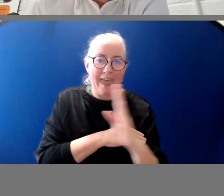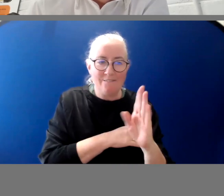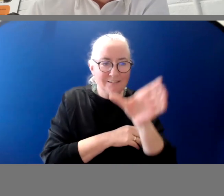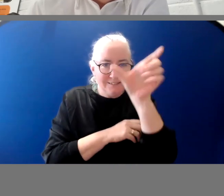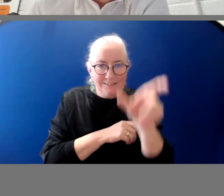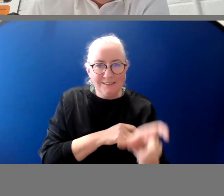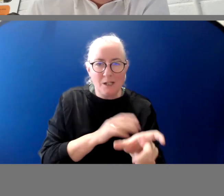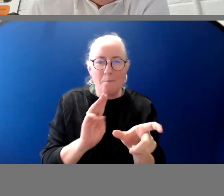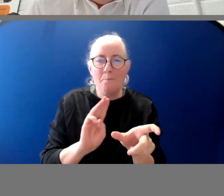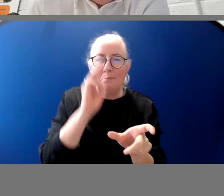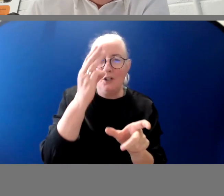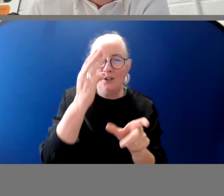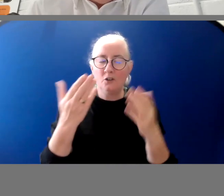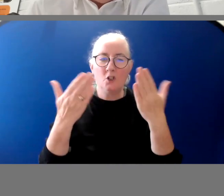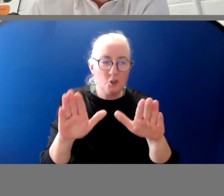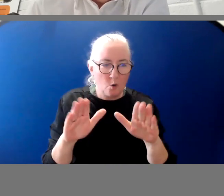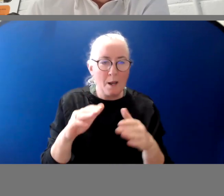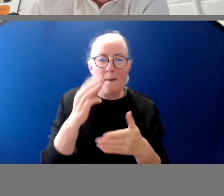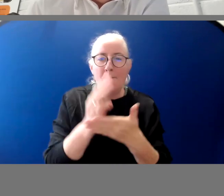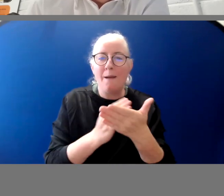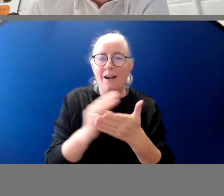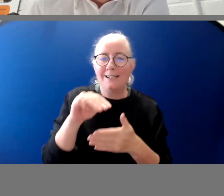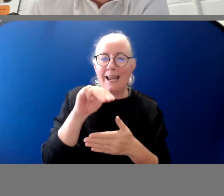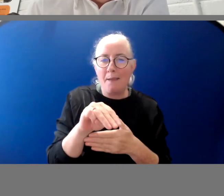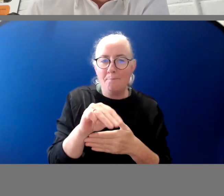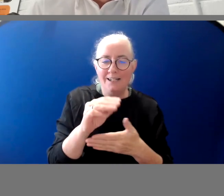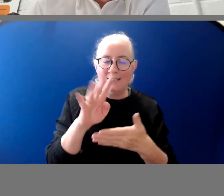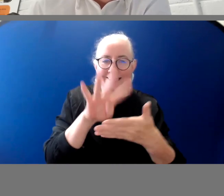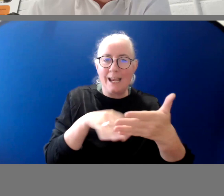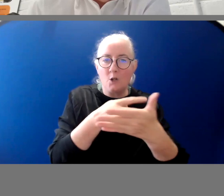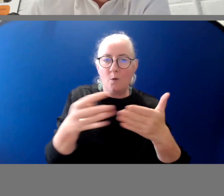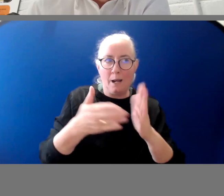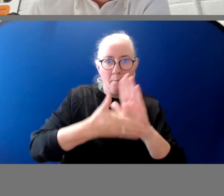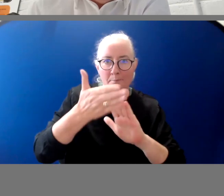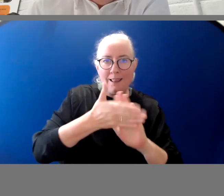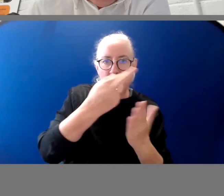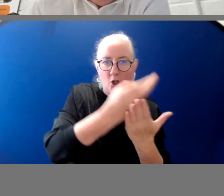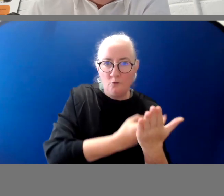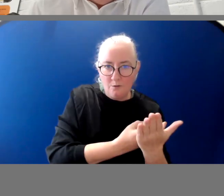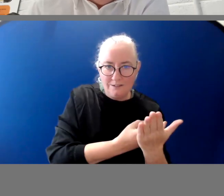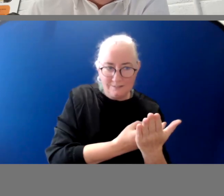showing the Part M of the second schedule of the building regulations and the associated technical